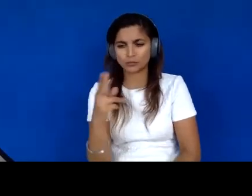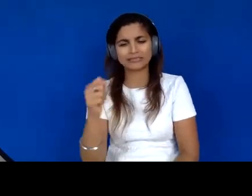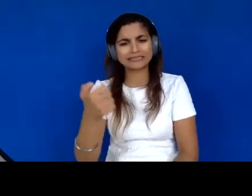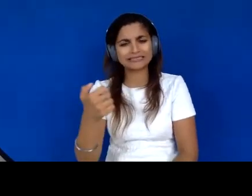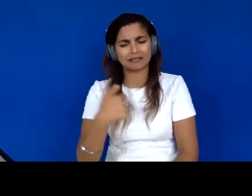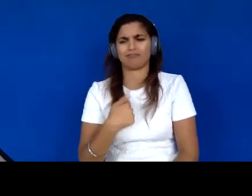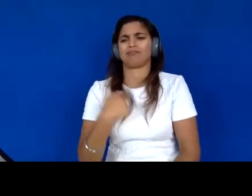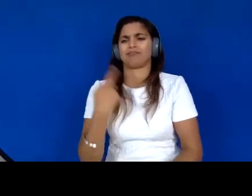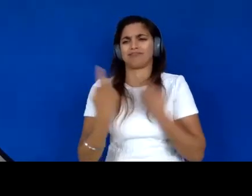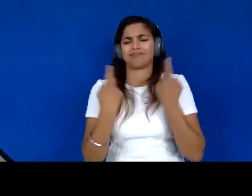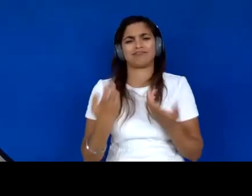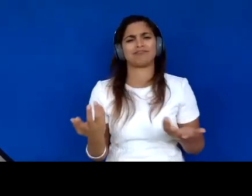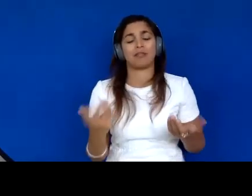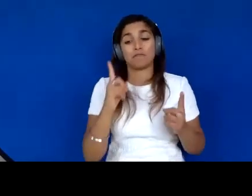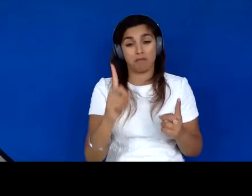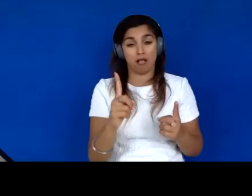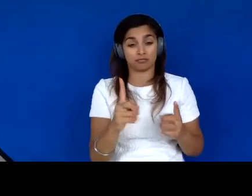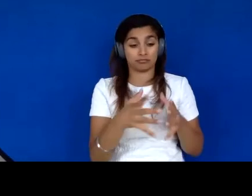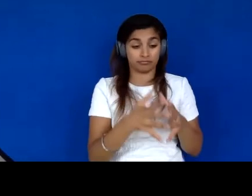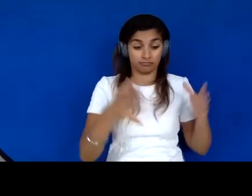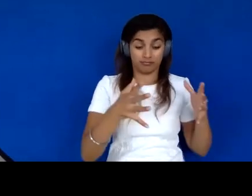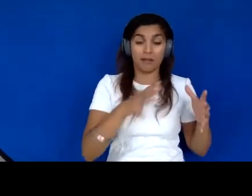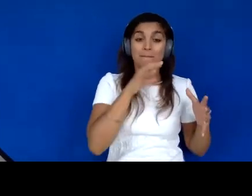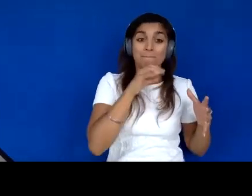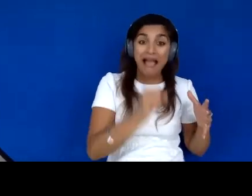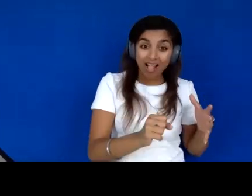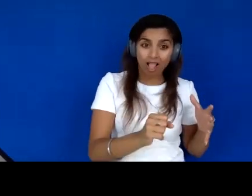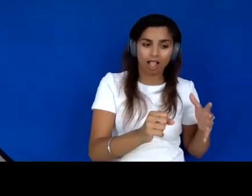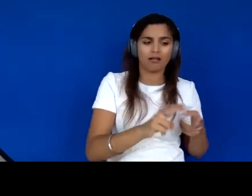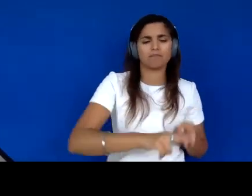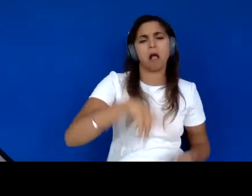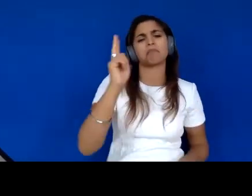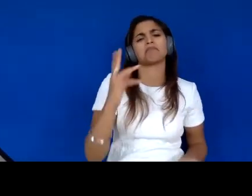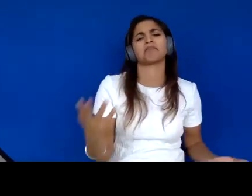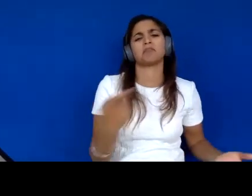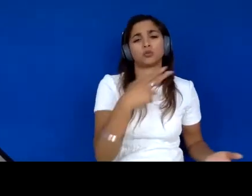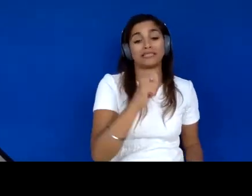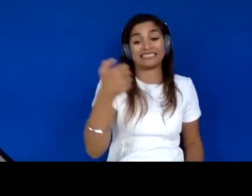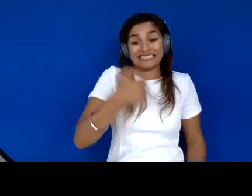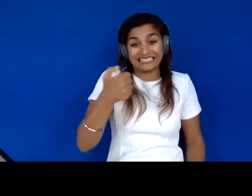representation in 2016 actually rises from 53 percent in 2012 to 59 percent in